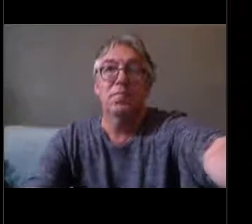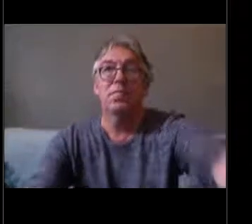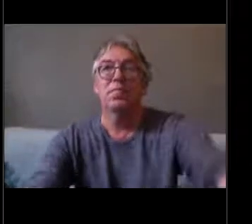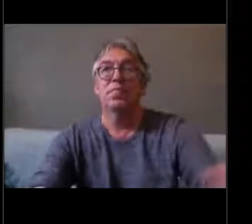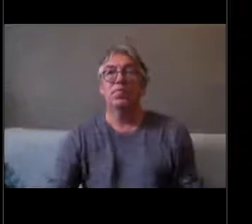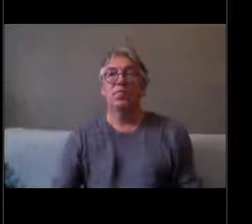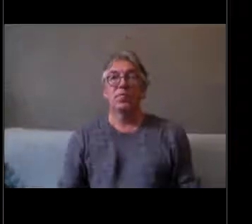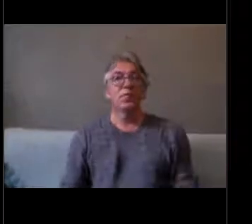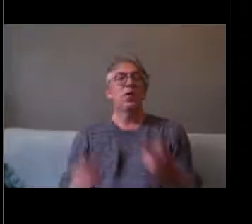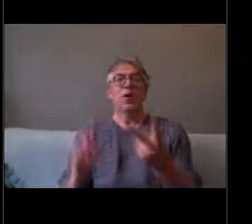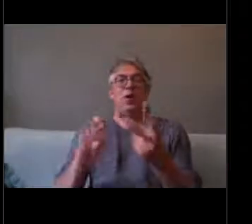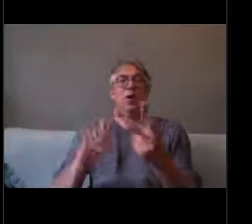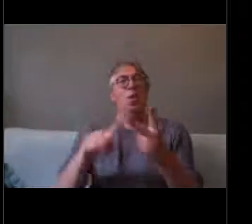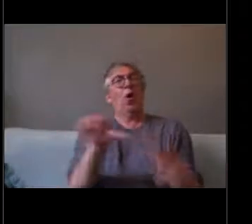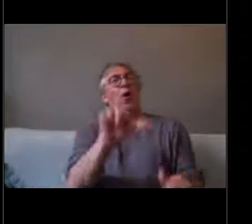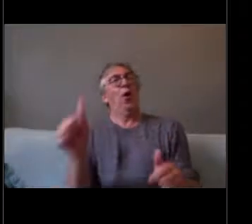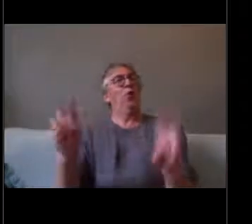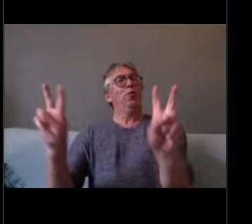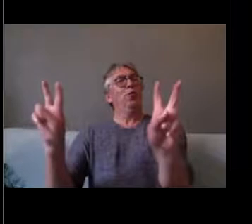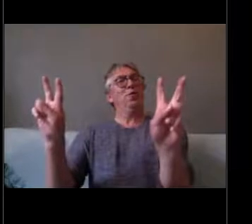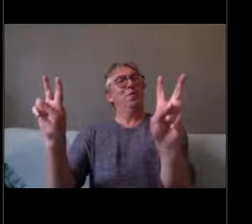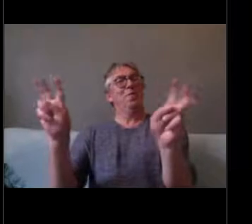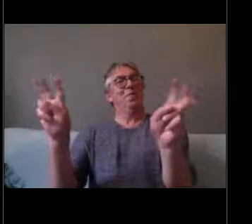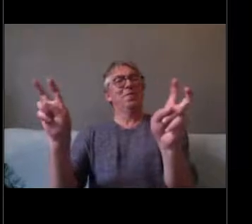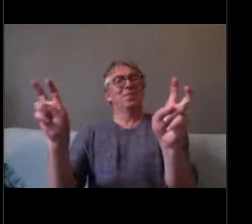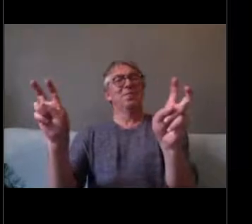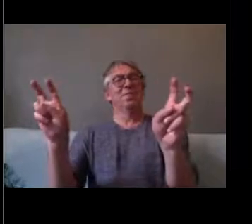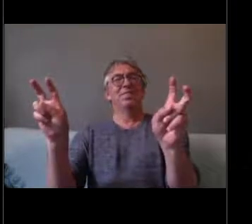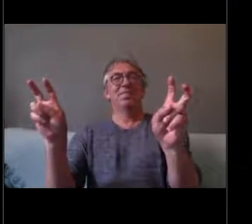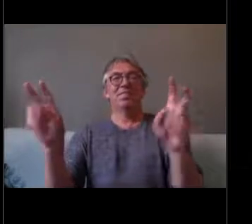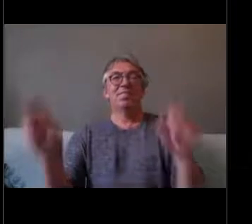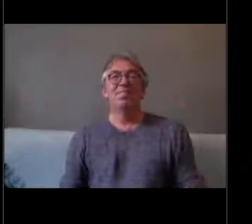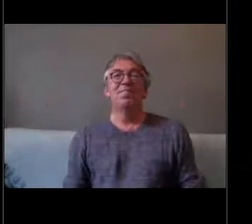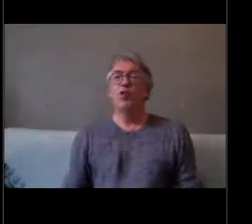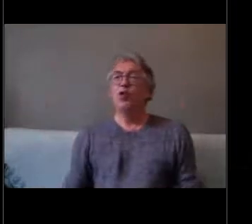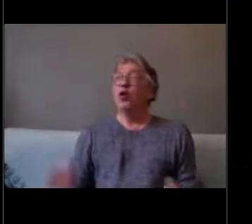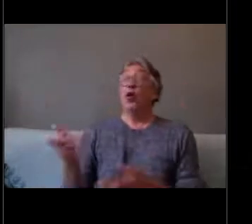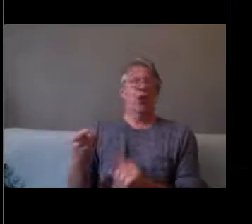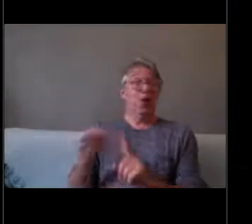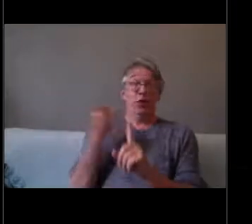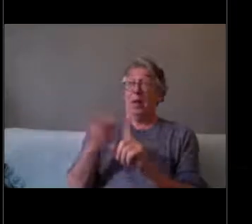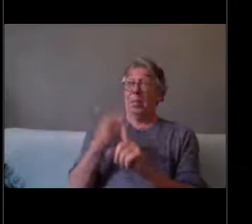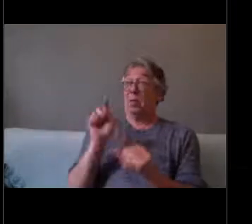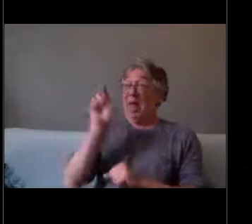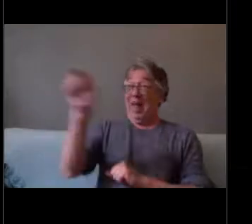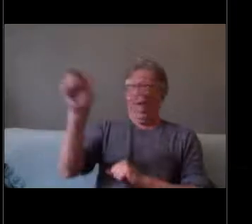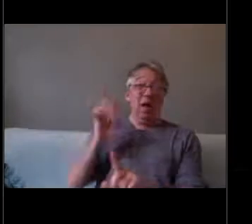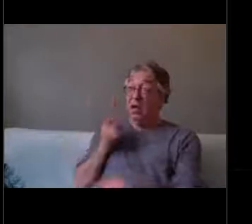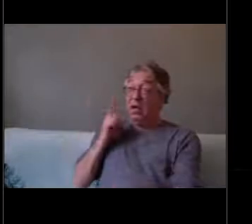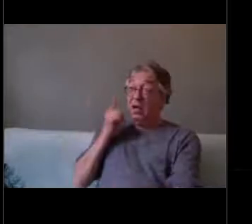Some placements are difficult to get by foot or require local transport which is difficult to get in and out of.